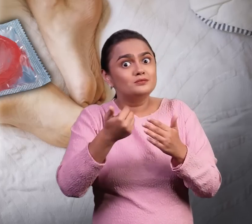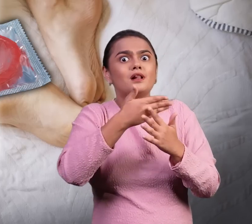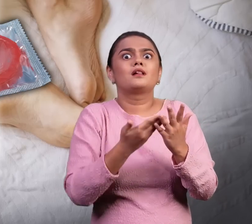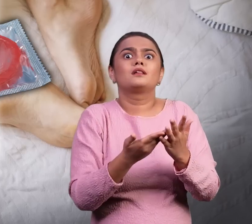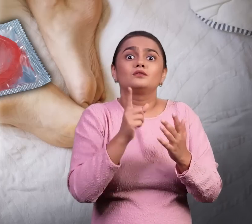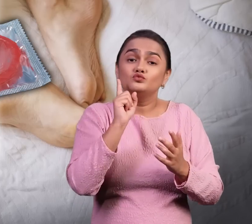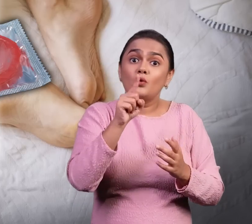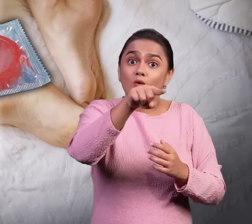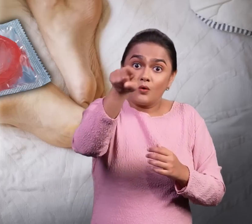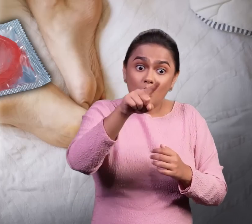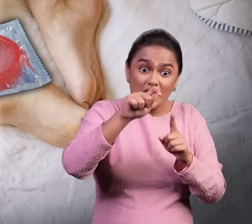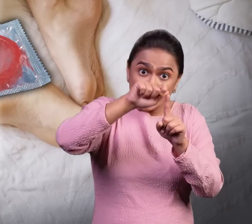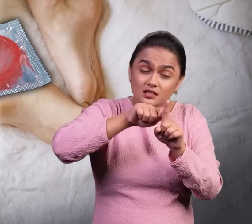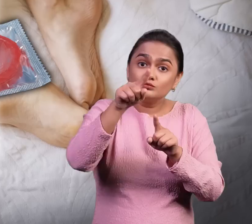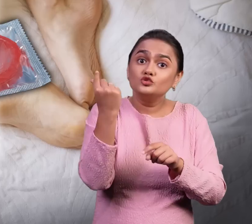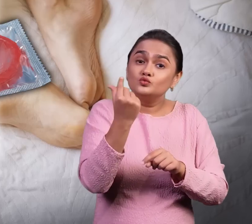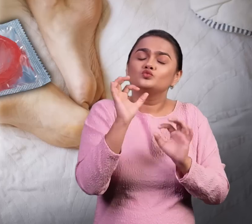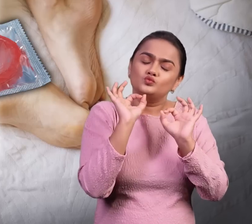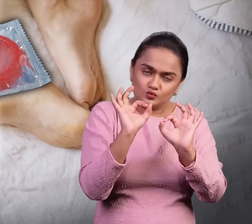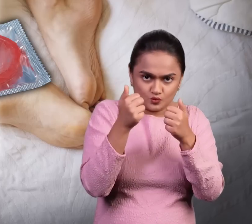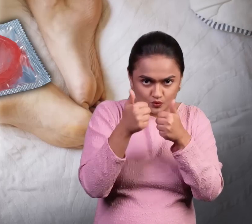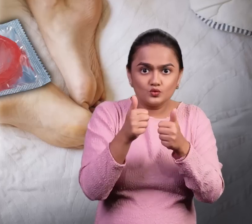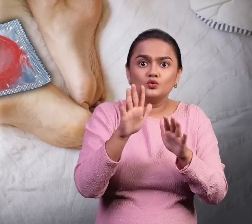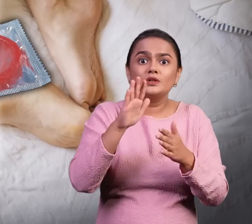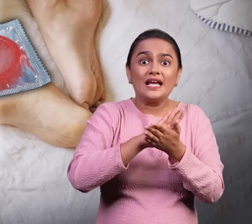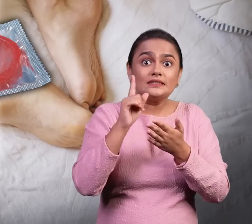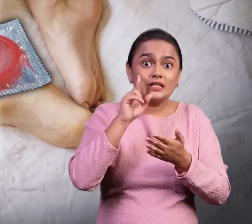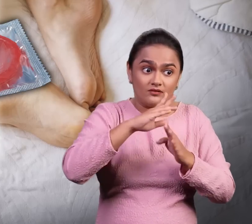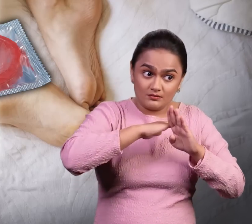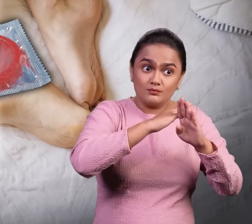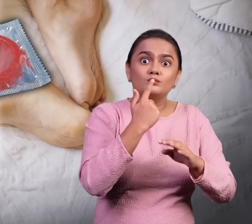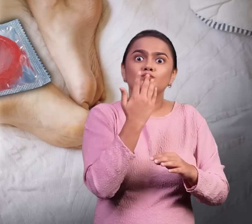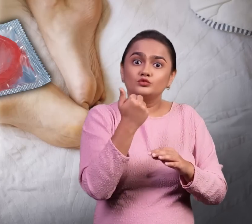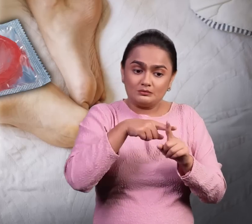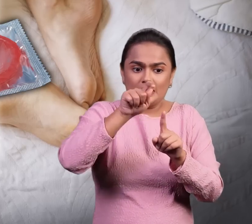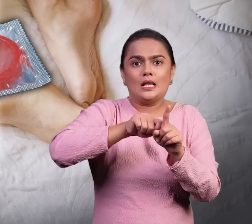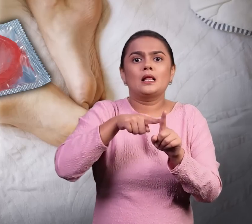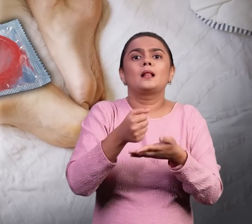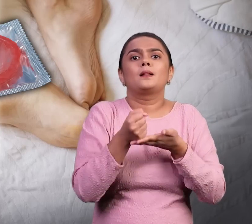So, it's better to use condom and prevent HIV.